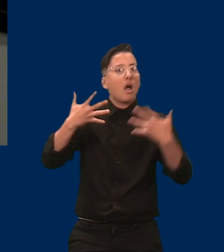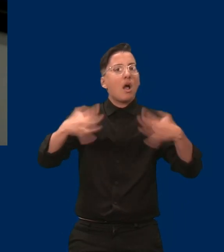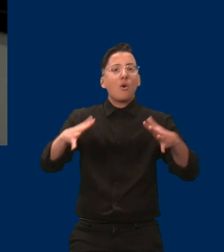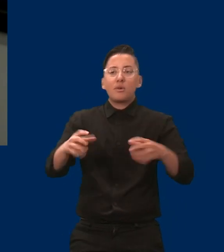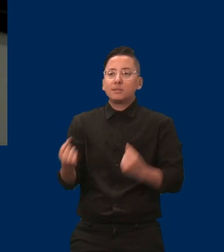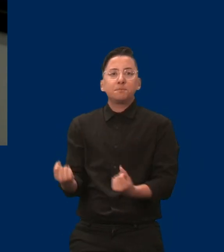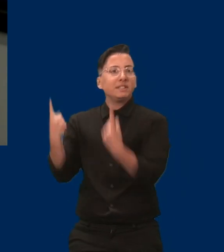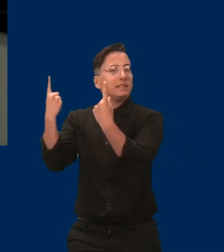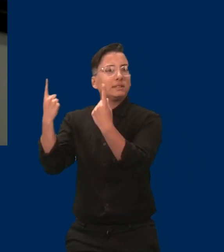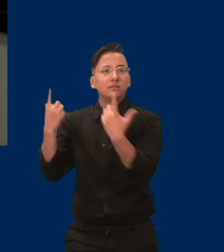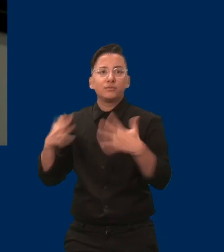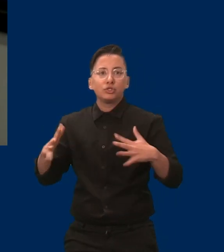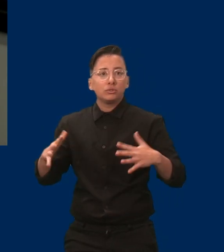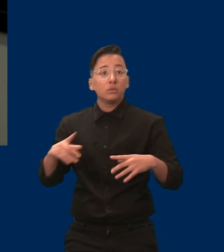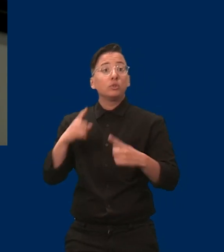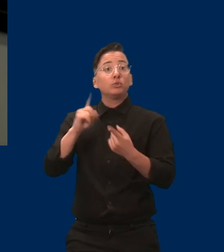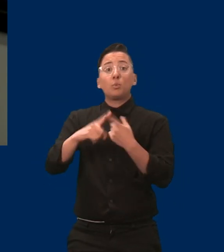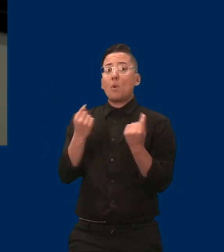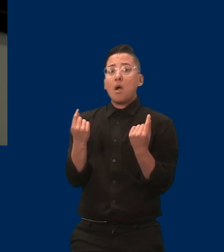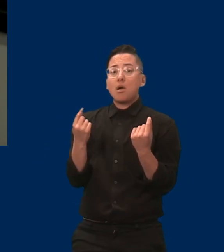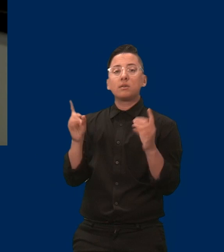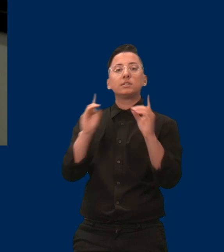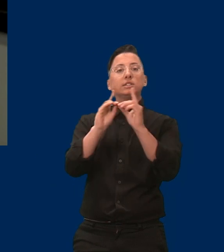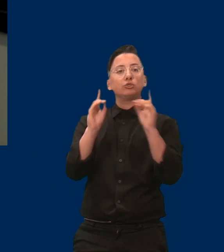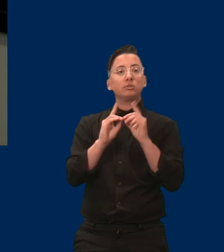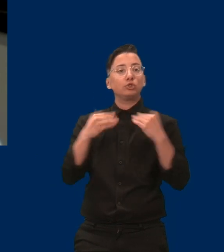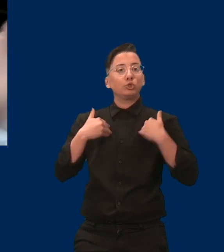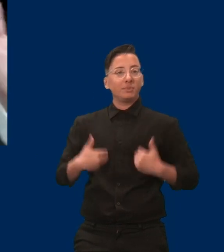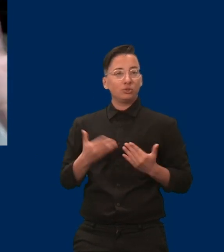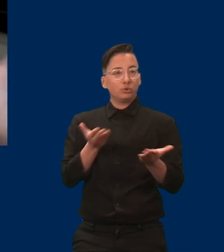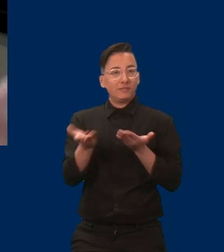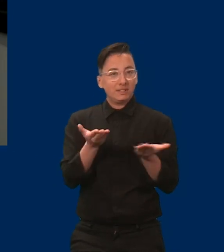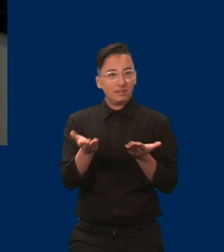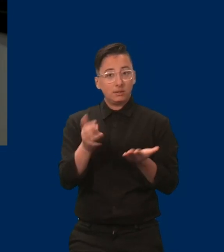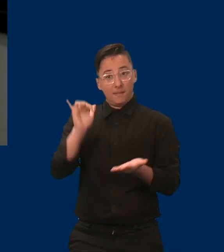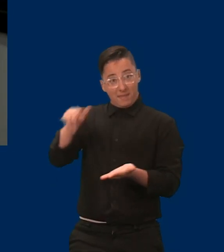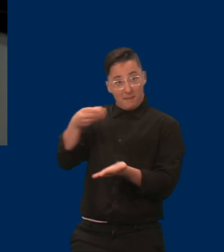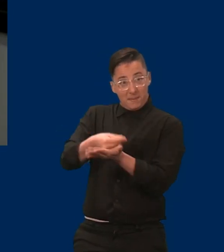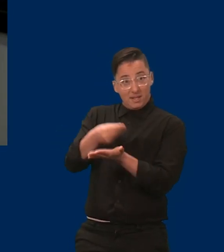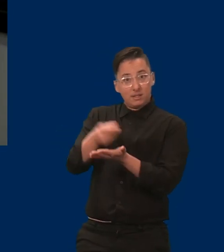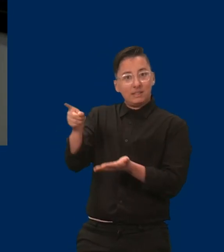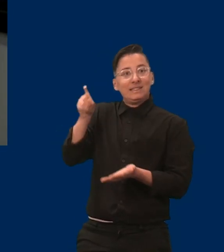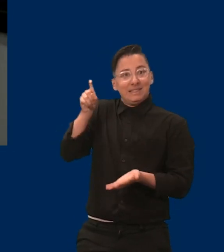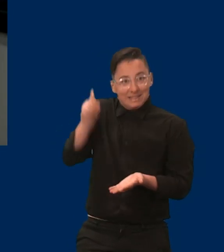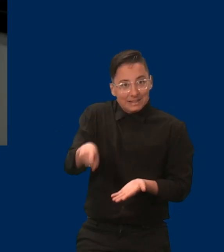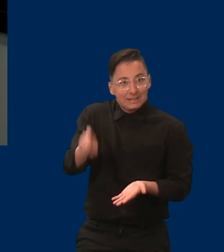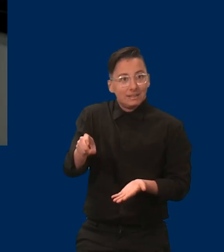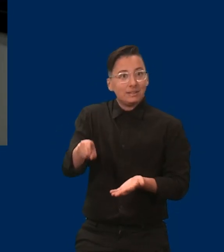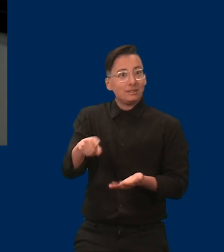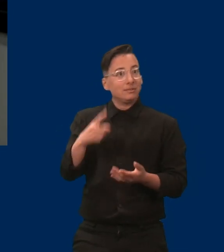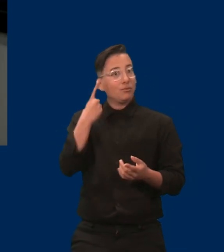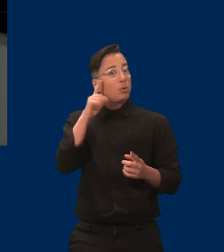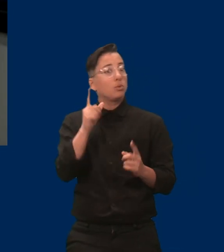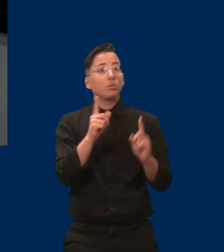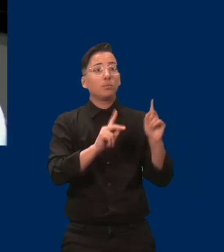Services, to be used for individuals that are going to be under that umbrella of needing services and supports in the Human Services world.